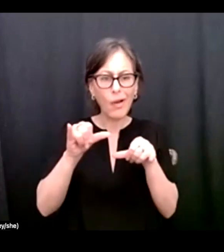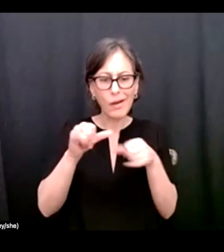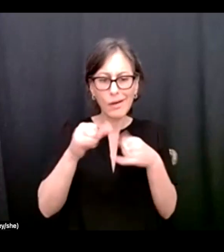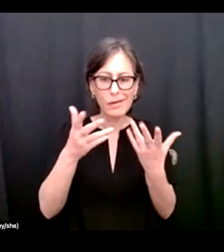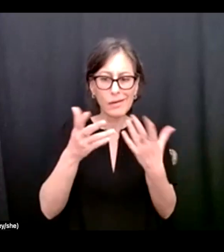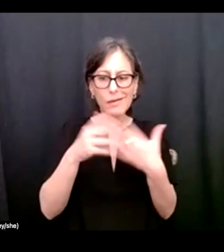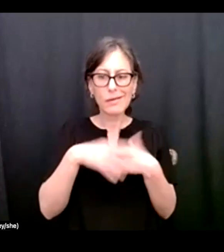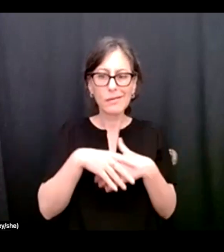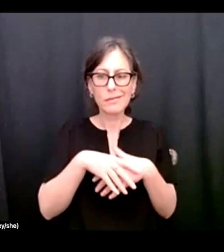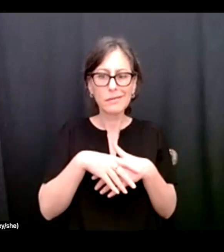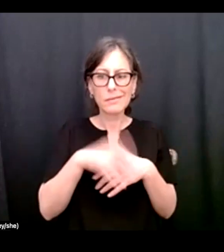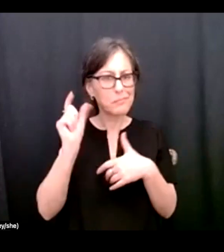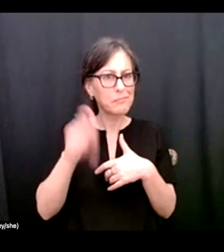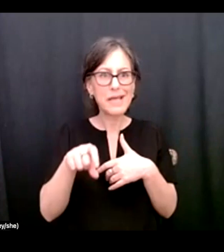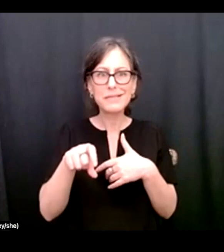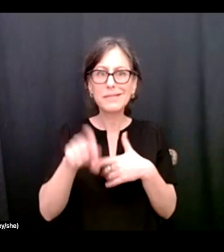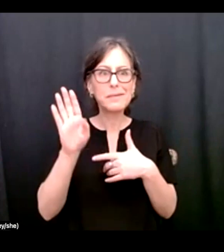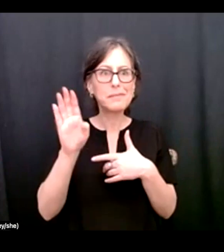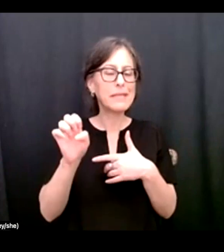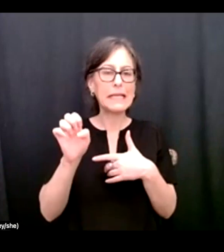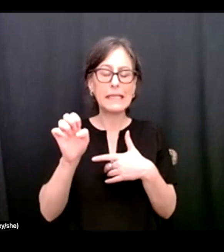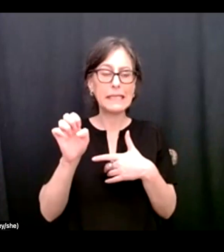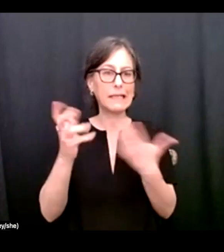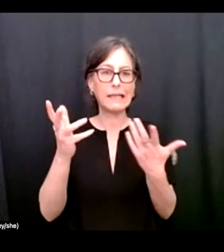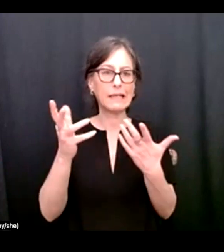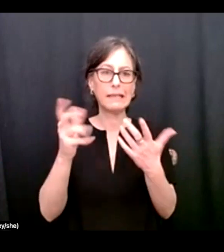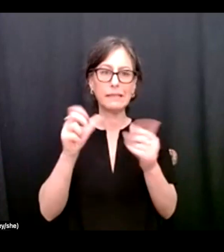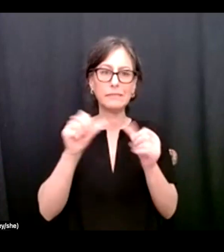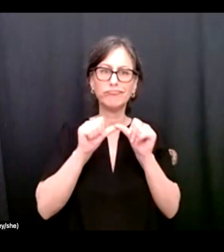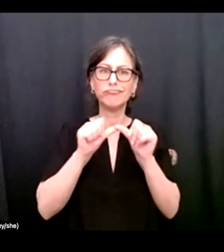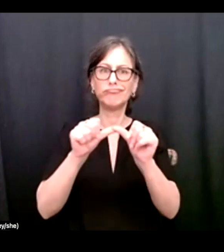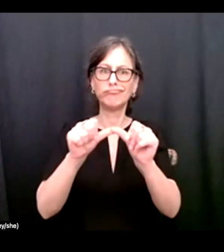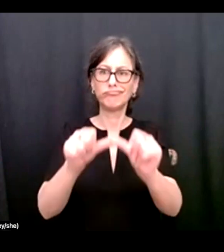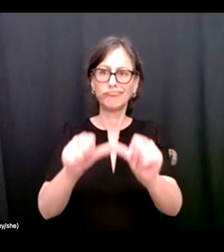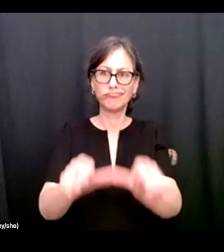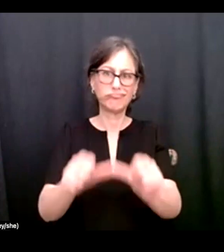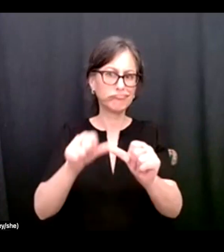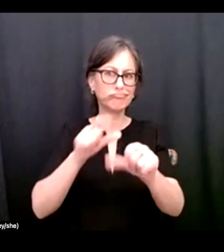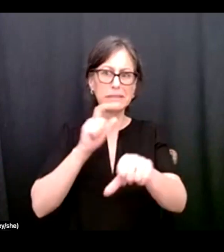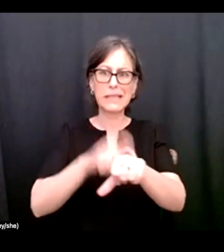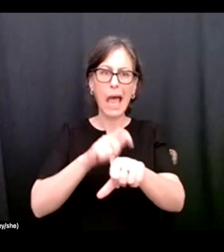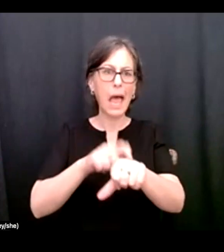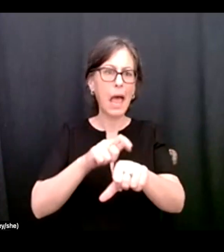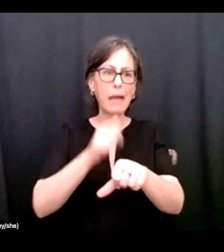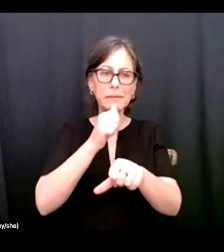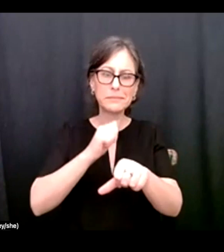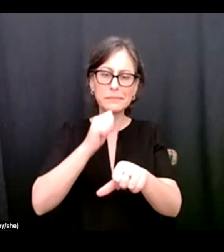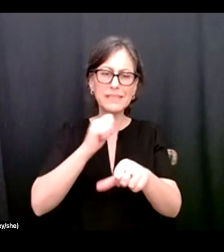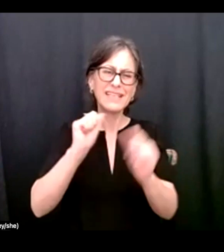it has to stand the test of time or whatever. You know, that's all BS. I think.